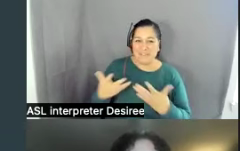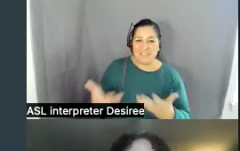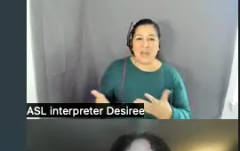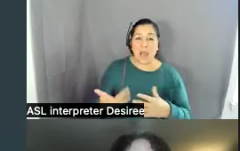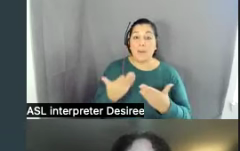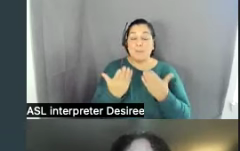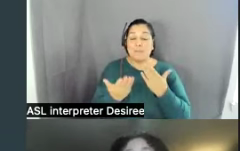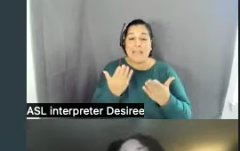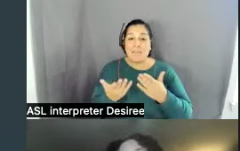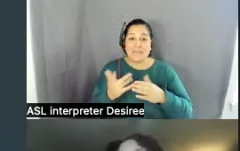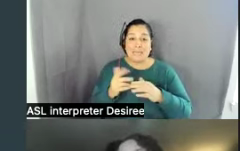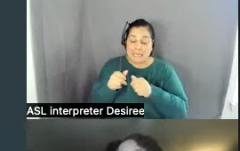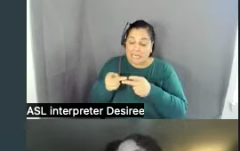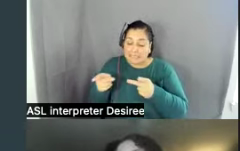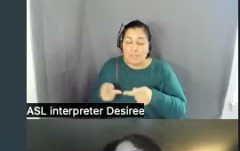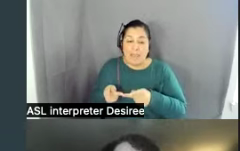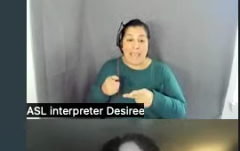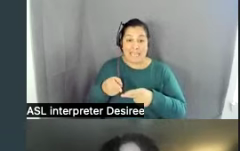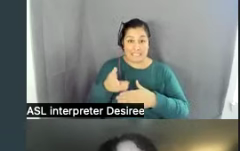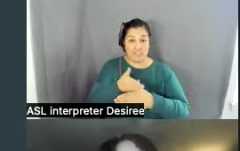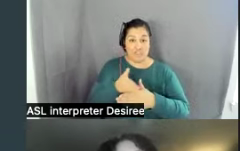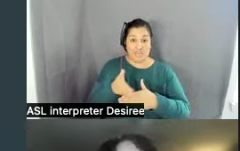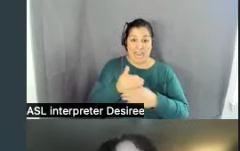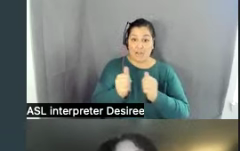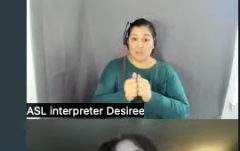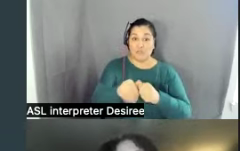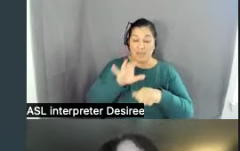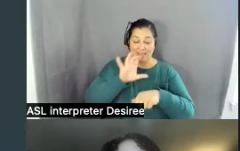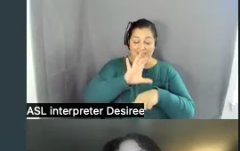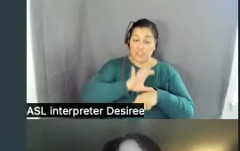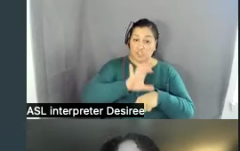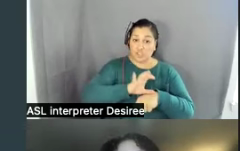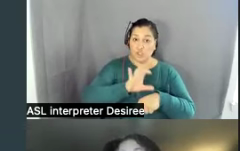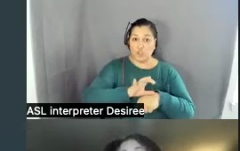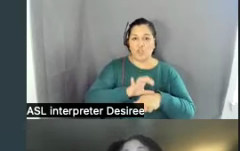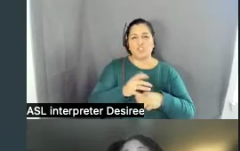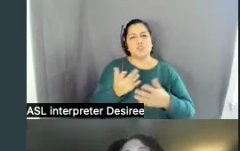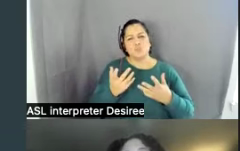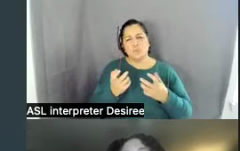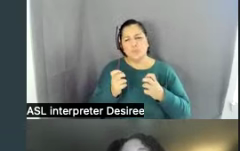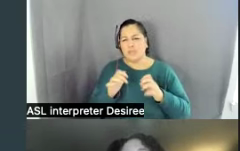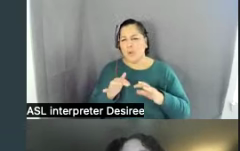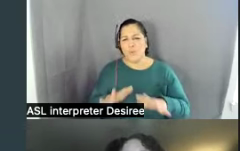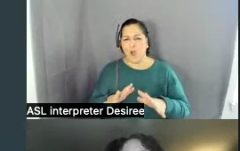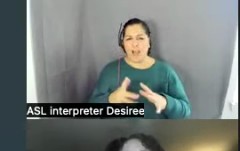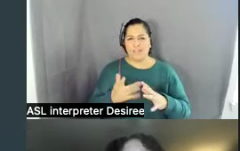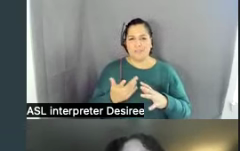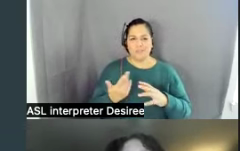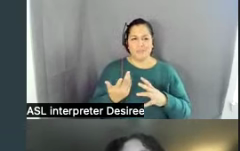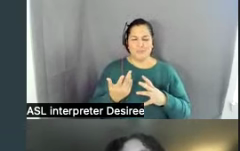That we're not, like, becoming a vulture in their space. We are good neighbors, and collaborators there in this space.